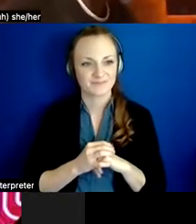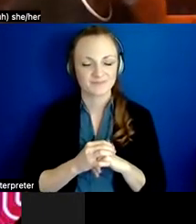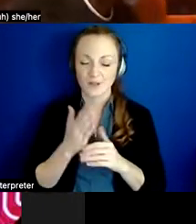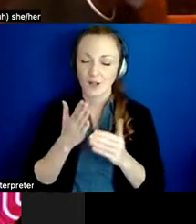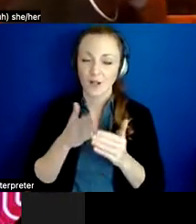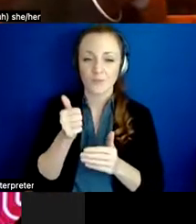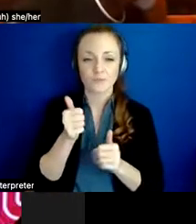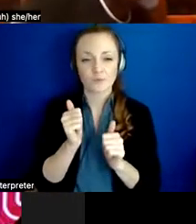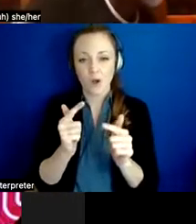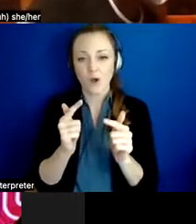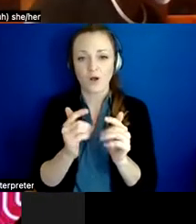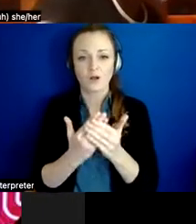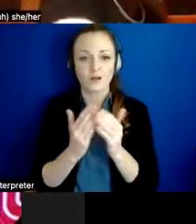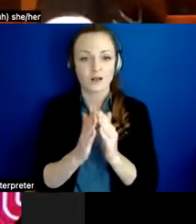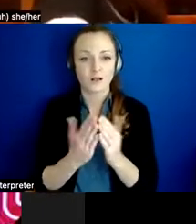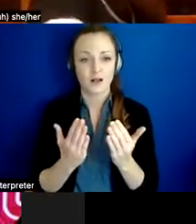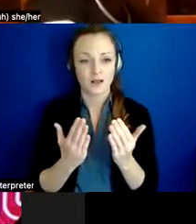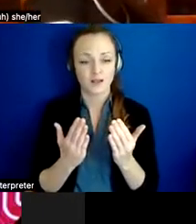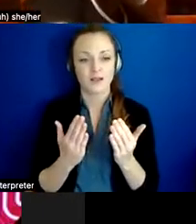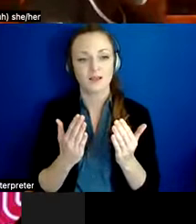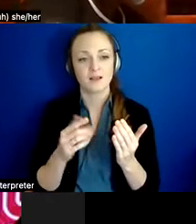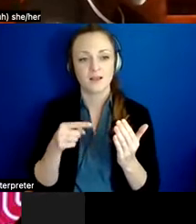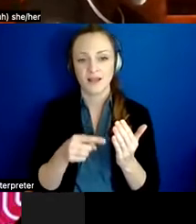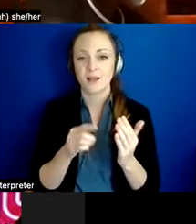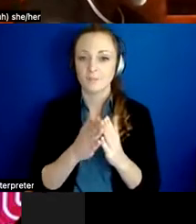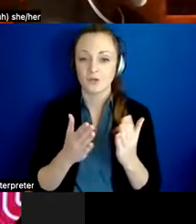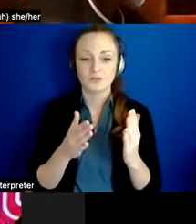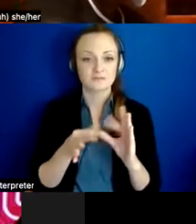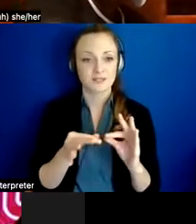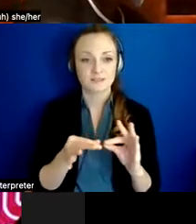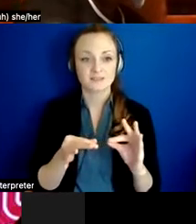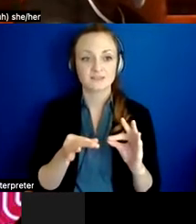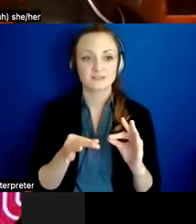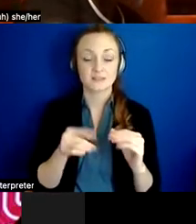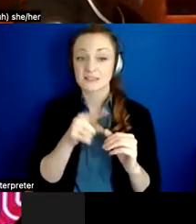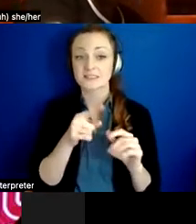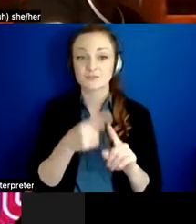20:13:04 It will say something like in every generate this from the tomato. This line from